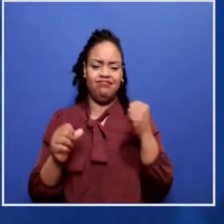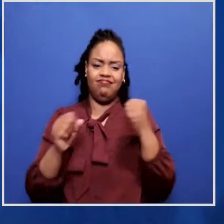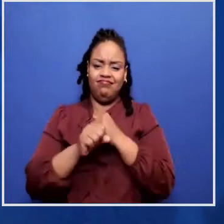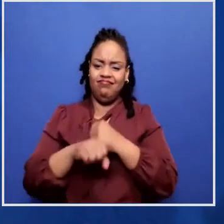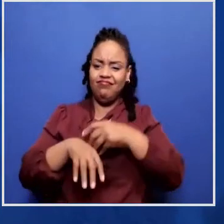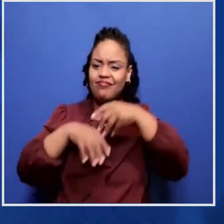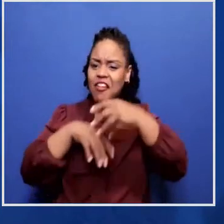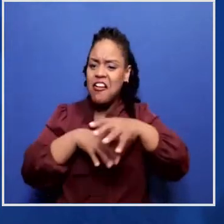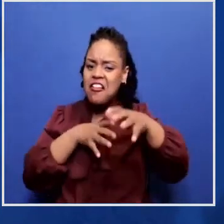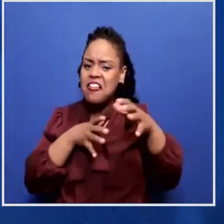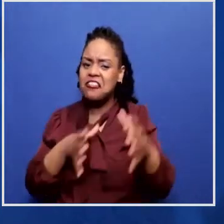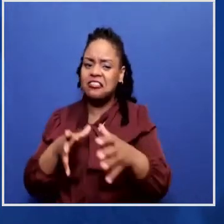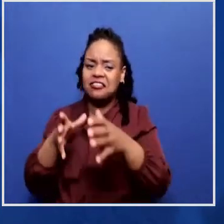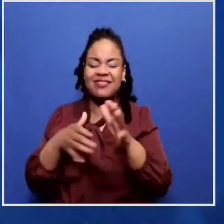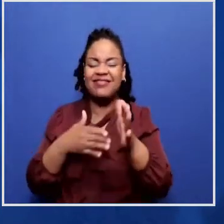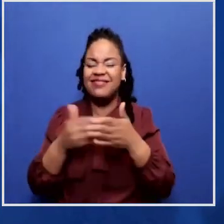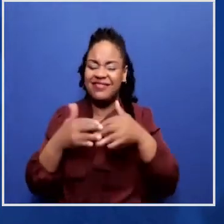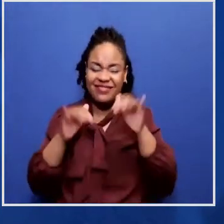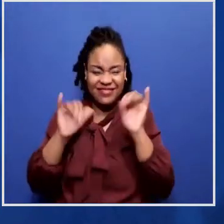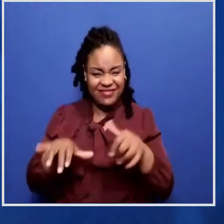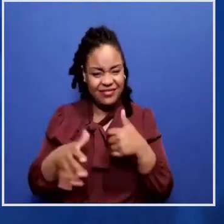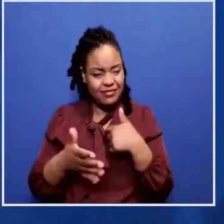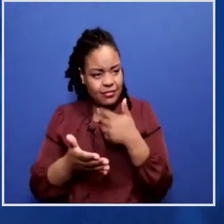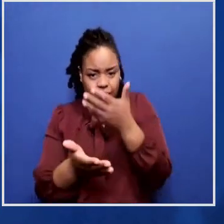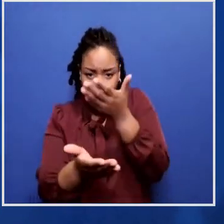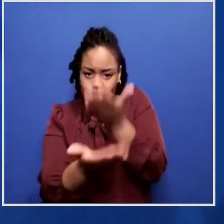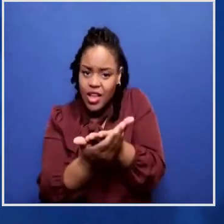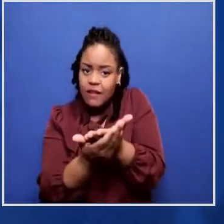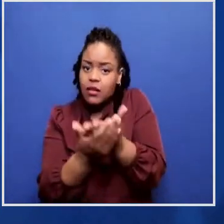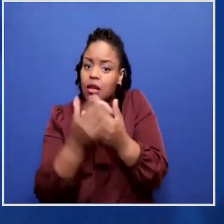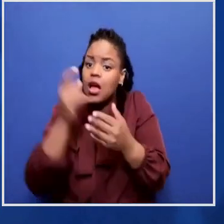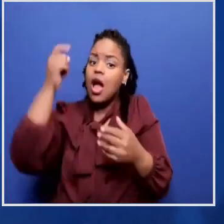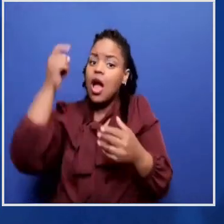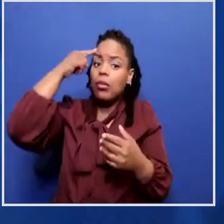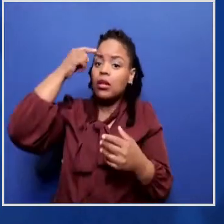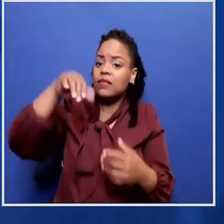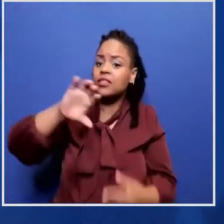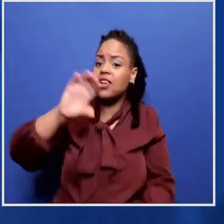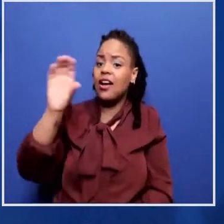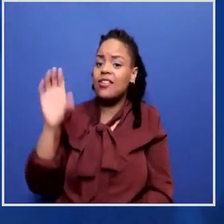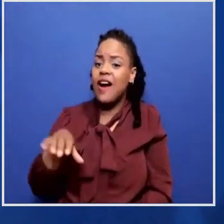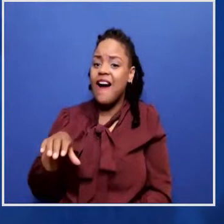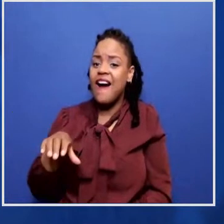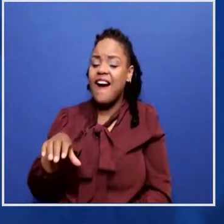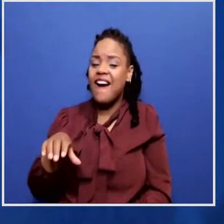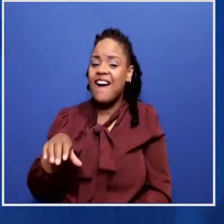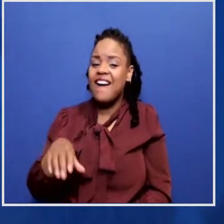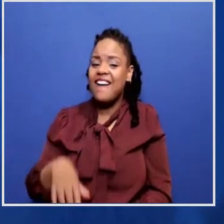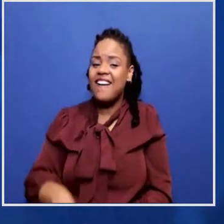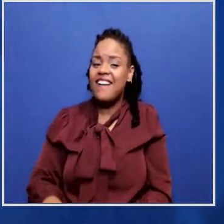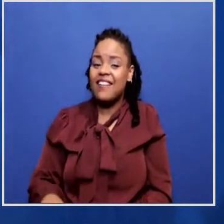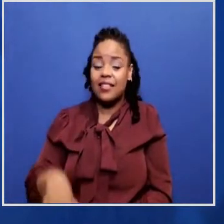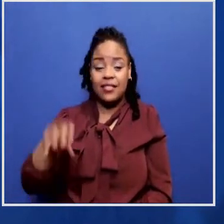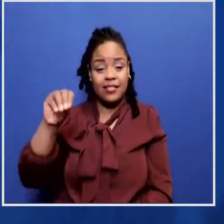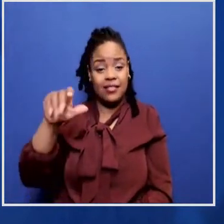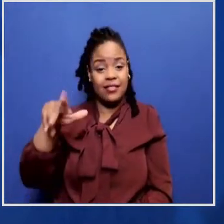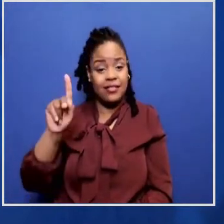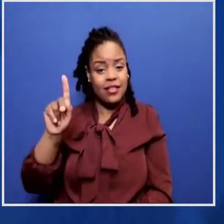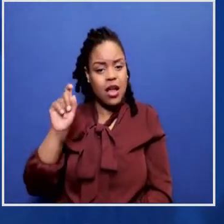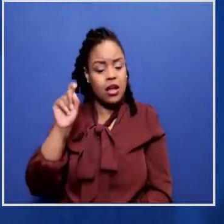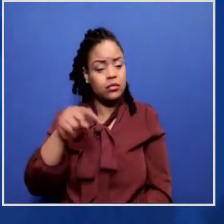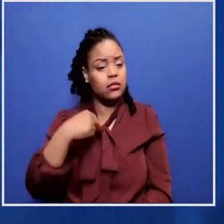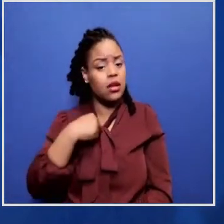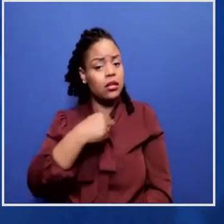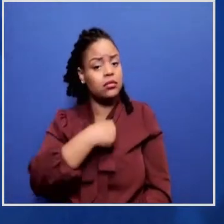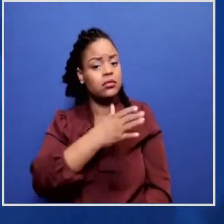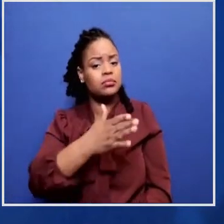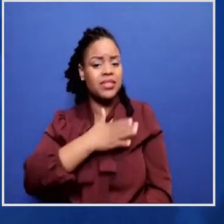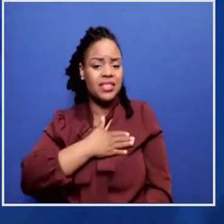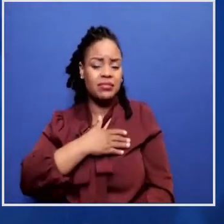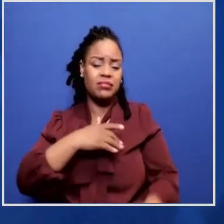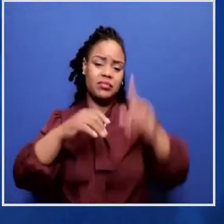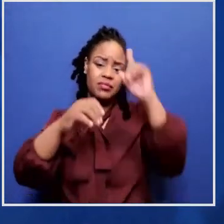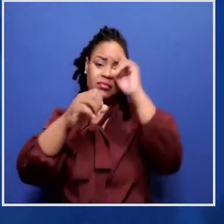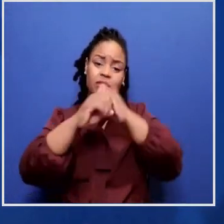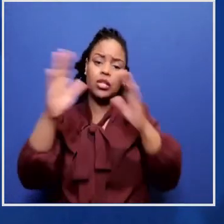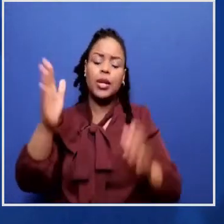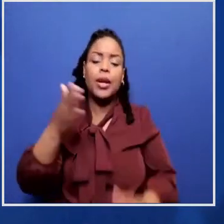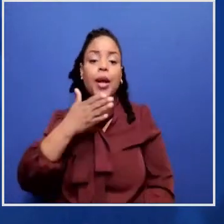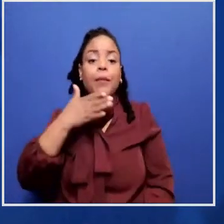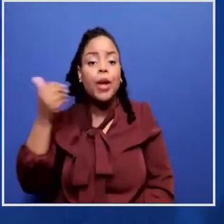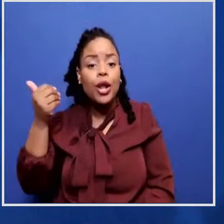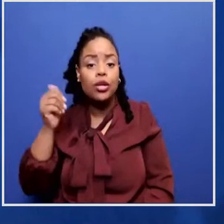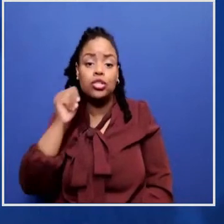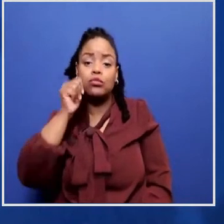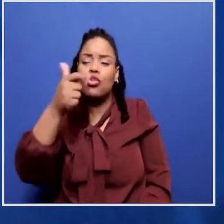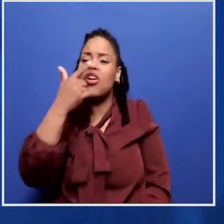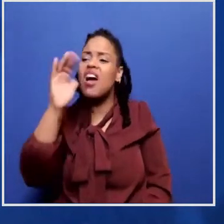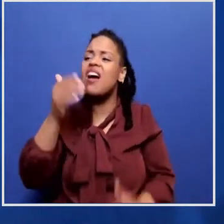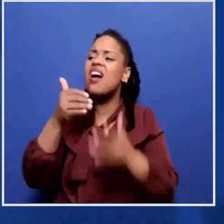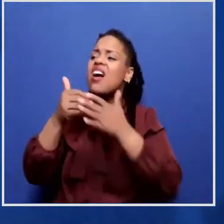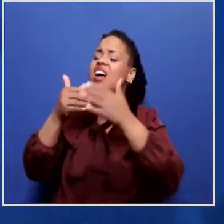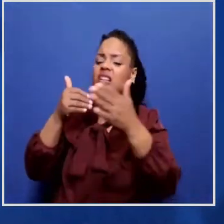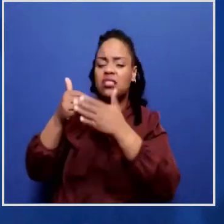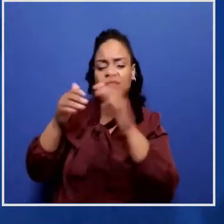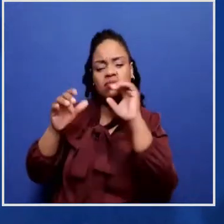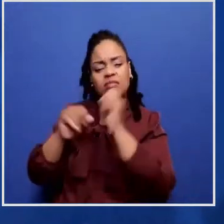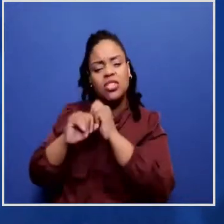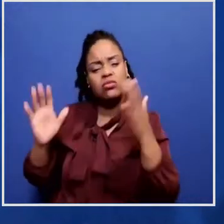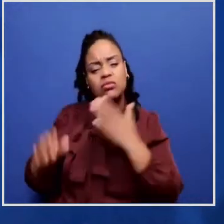BELIEF THAT THE FREEDOMS THEY